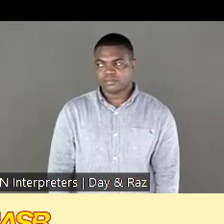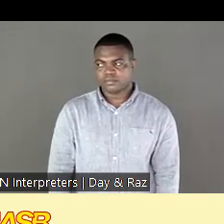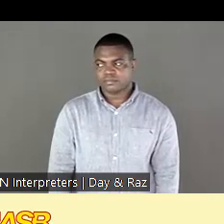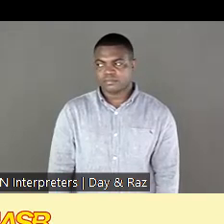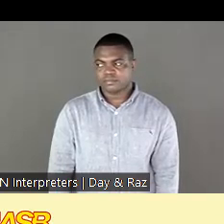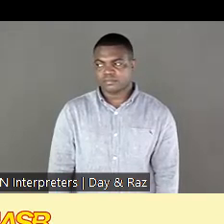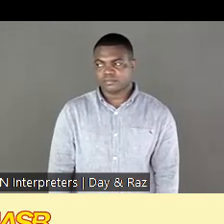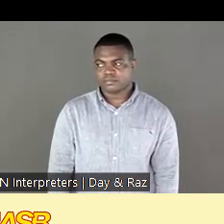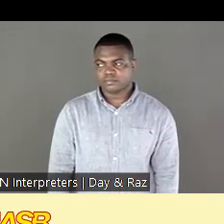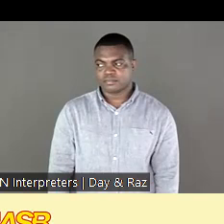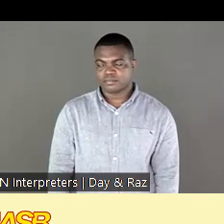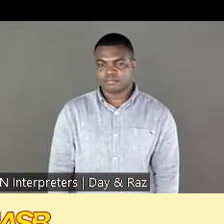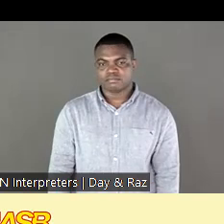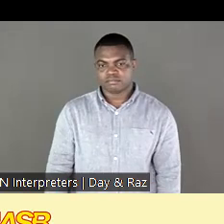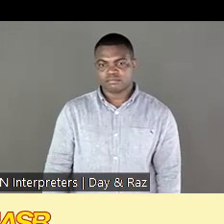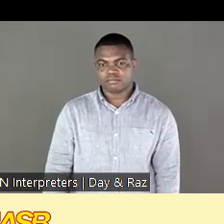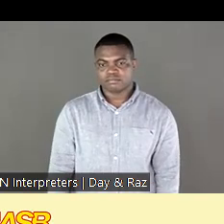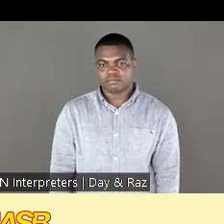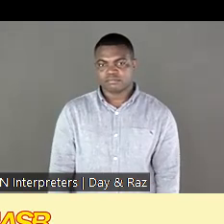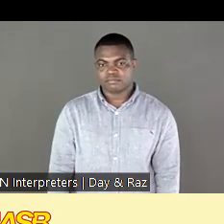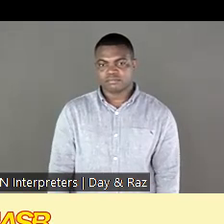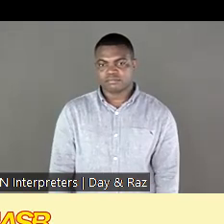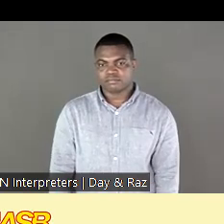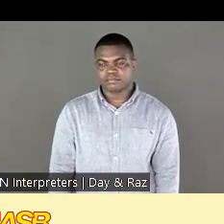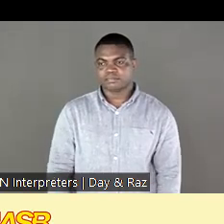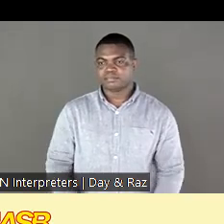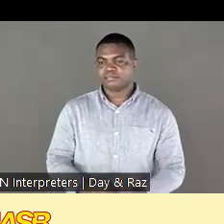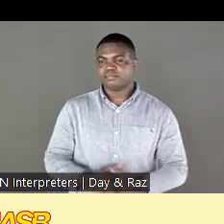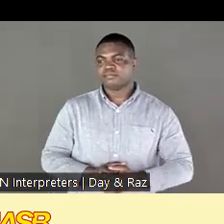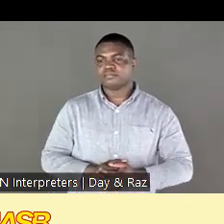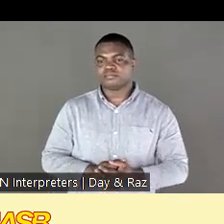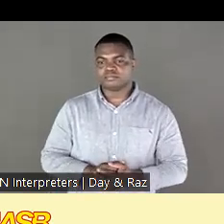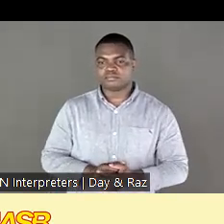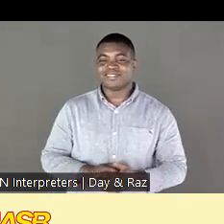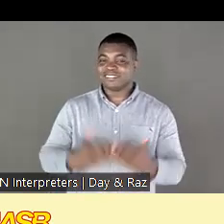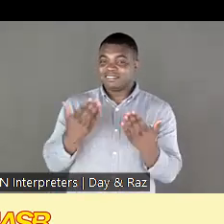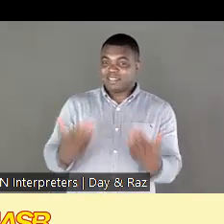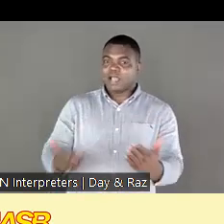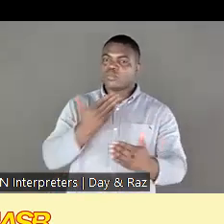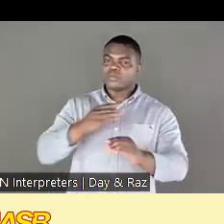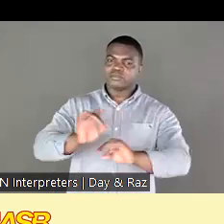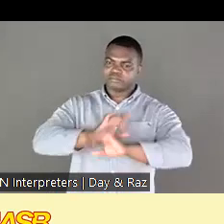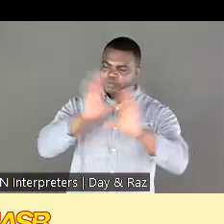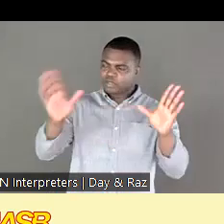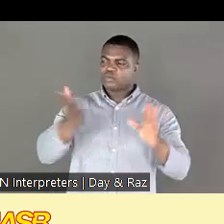This can be done by providing accessibility and reasonable accommodation in all activities. For